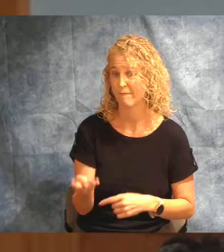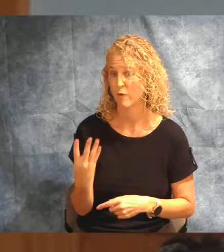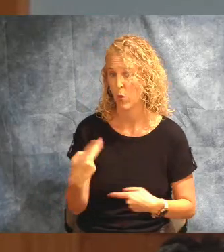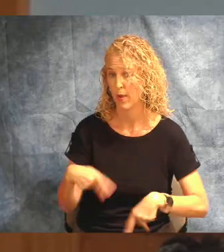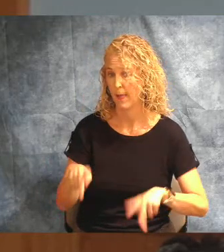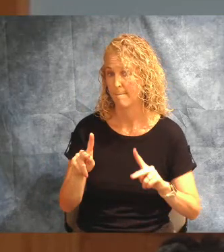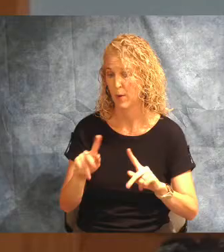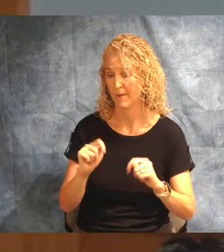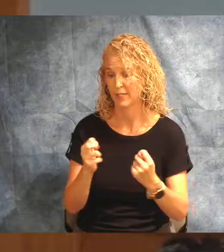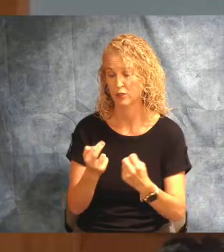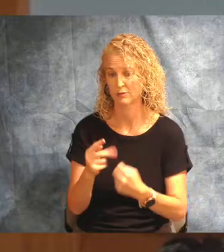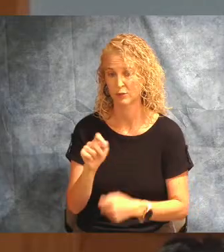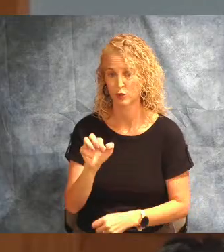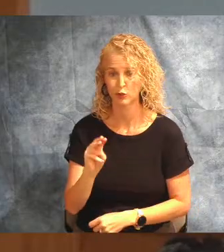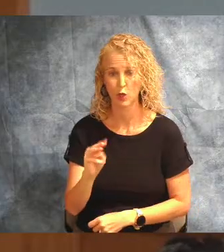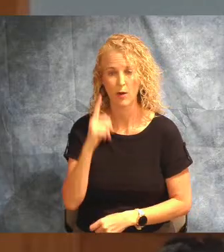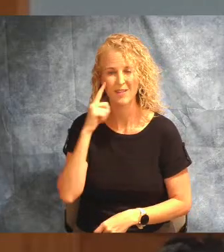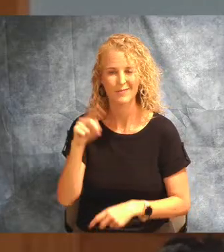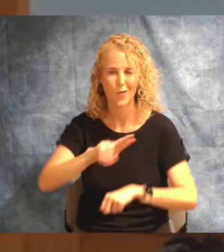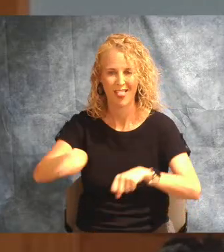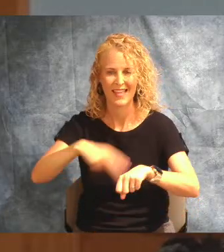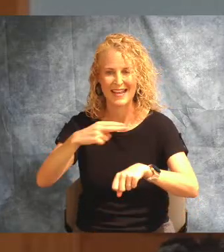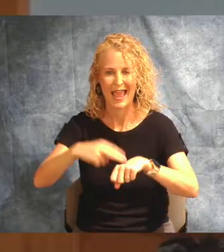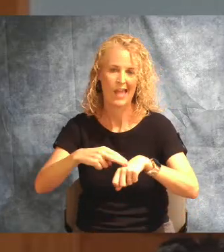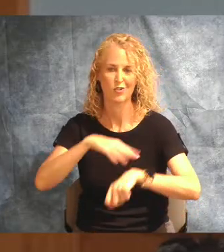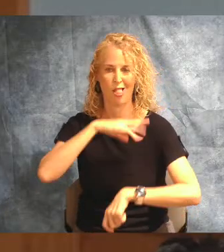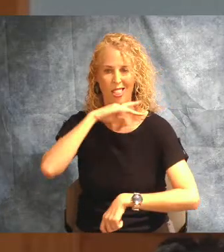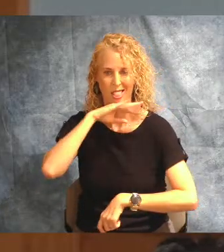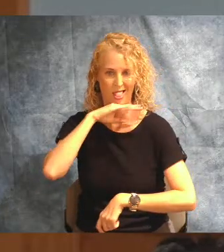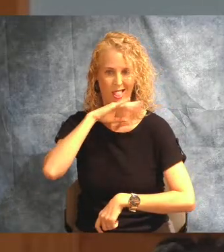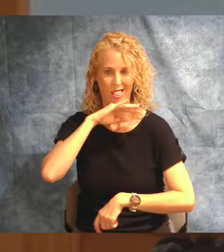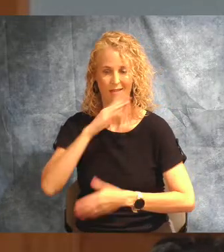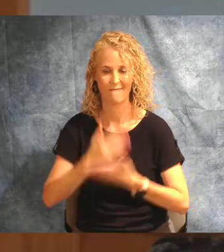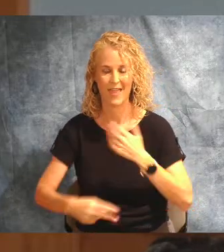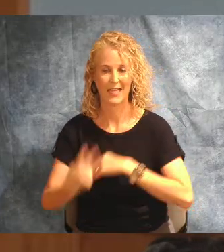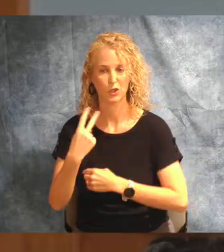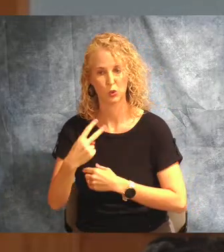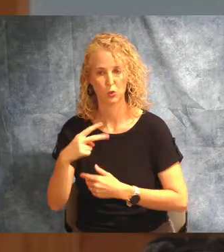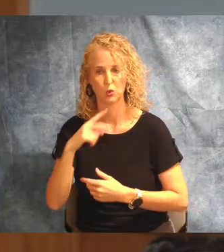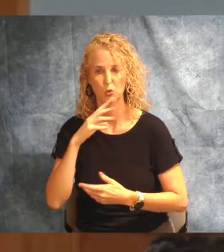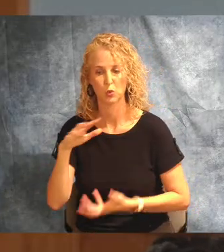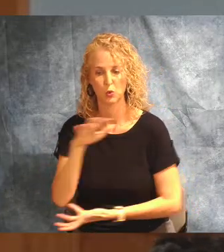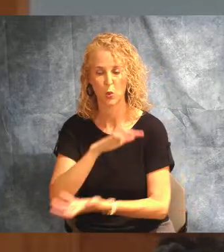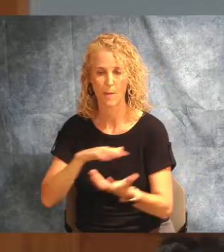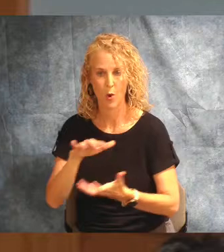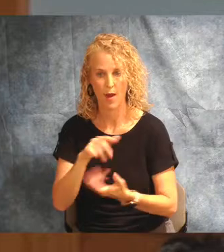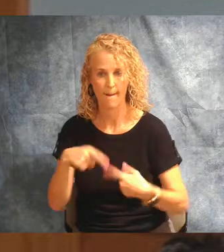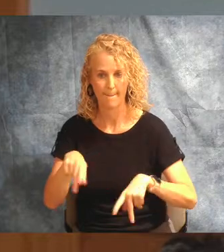Pollutant Discharge Elimination System, phase two storm water permit that the EPA has issued.